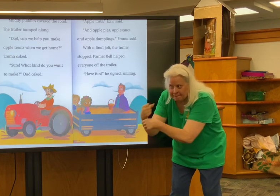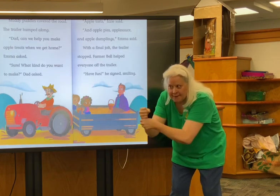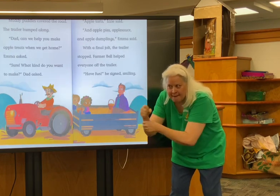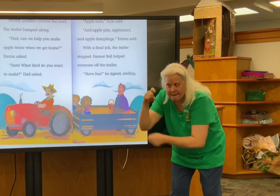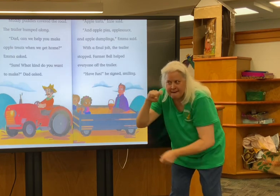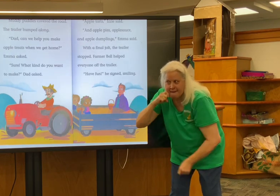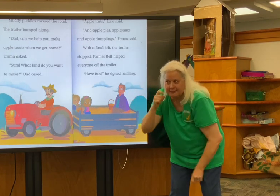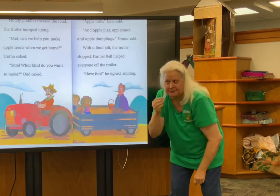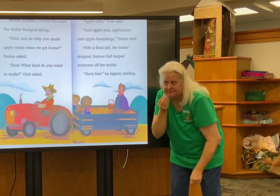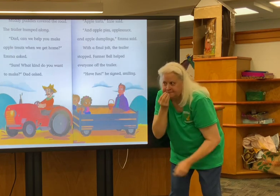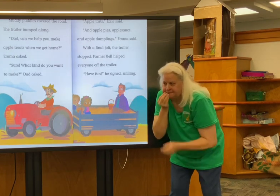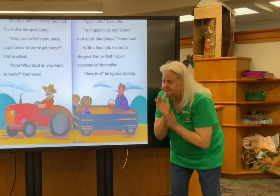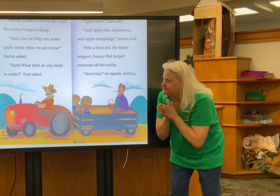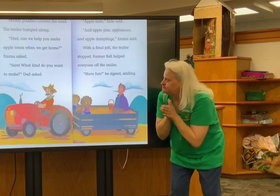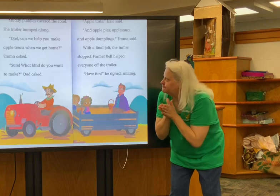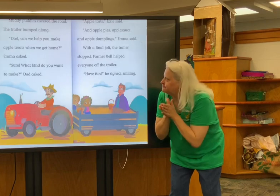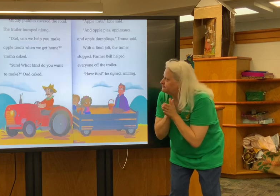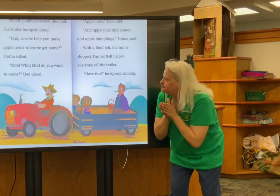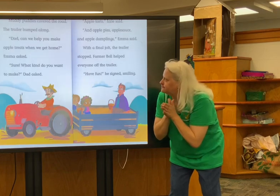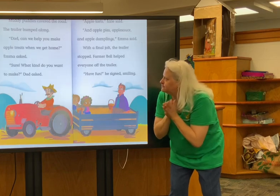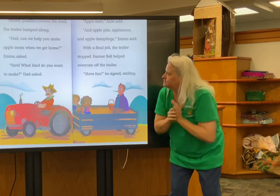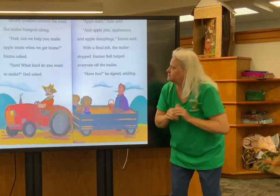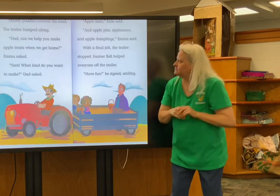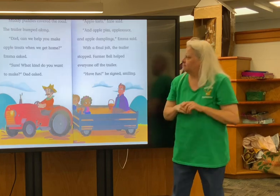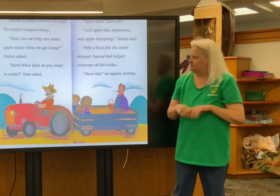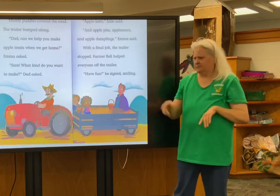Do you all like to help make apple treats?